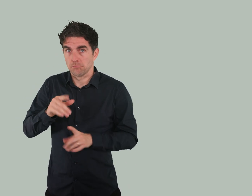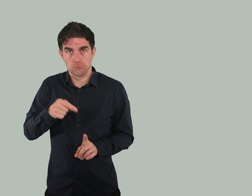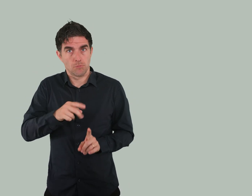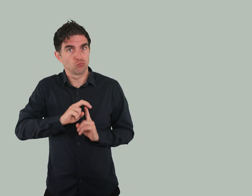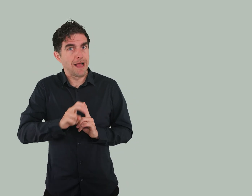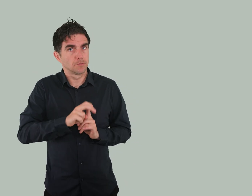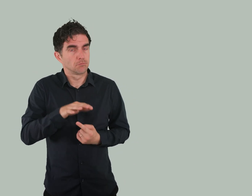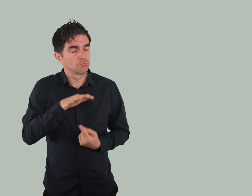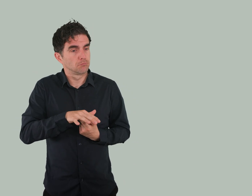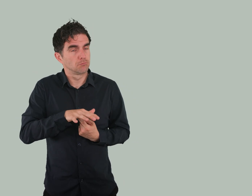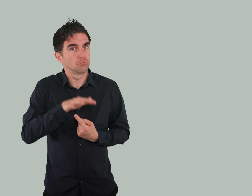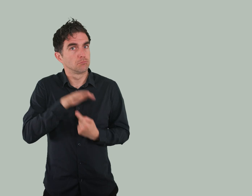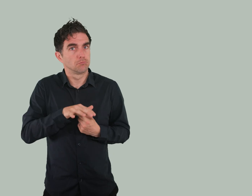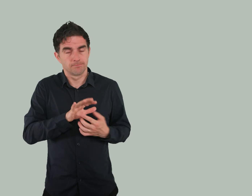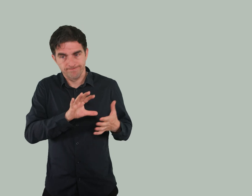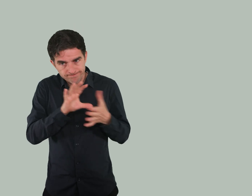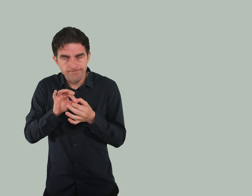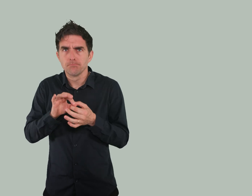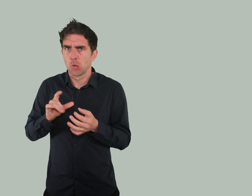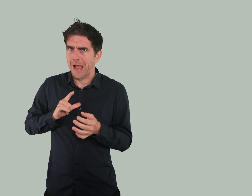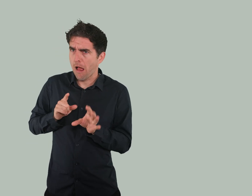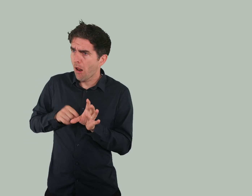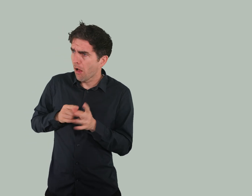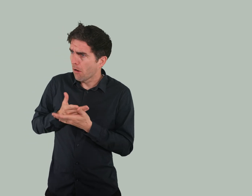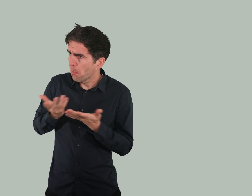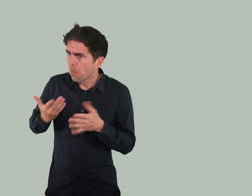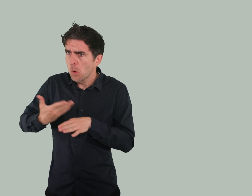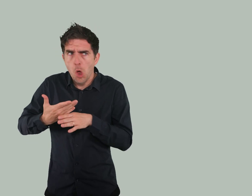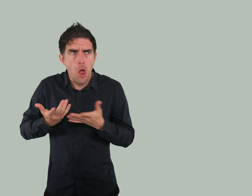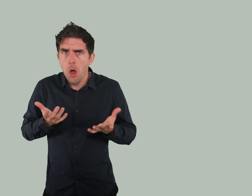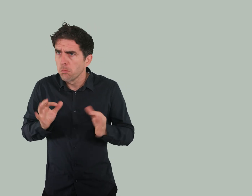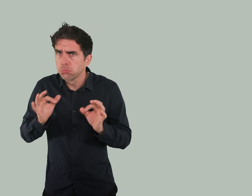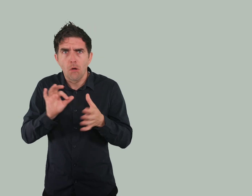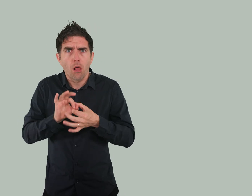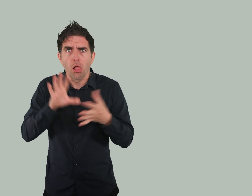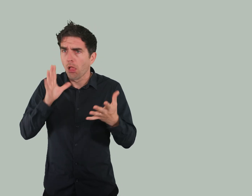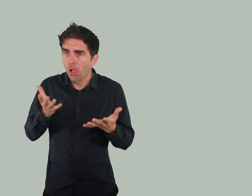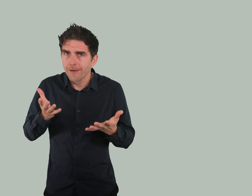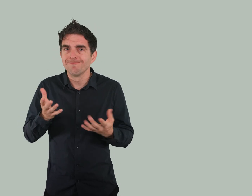of youth detachment from the labour market.